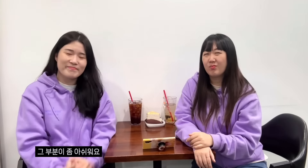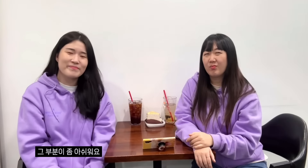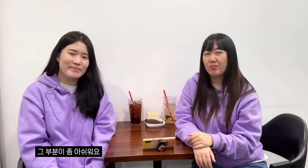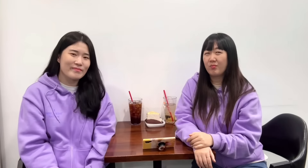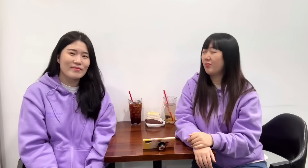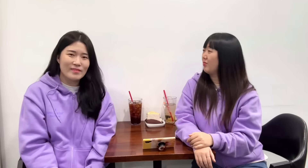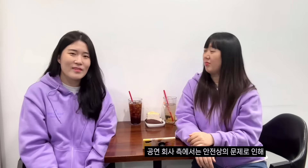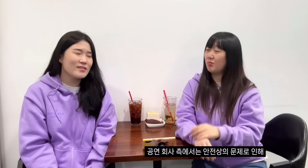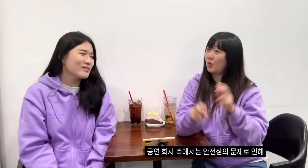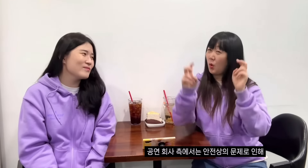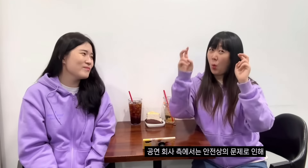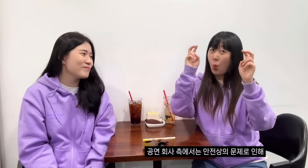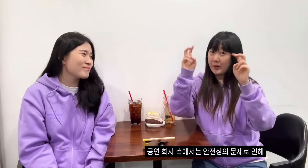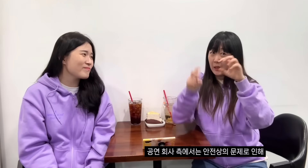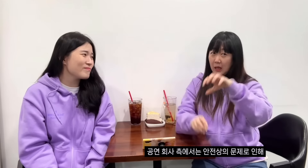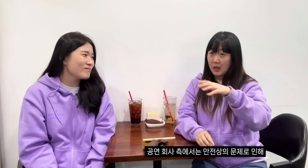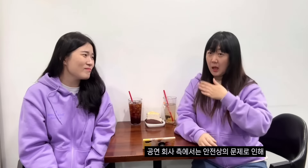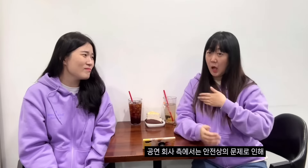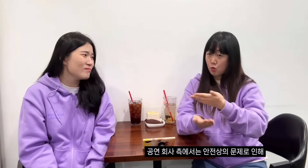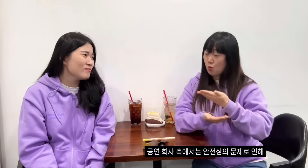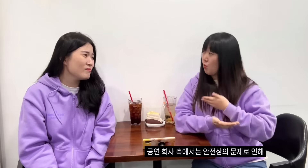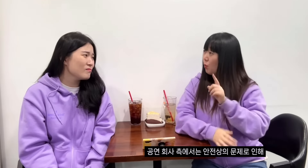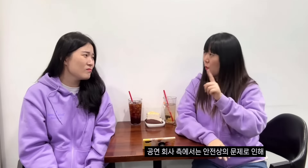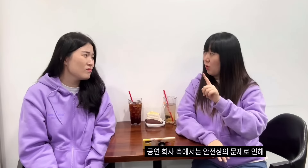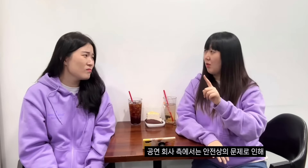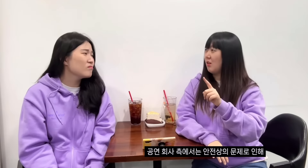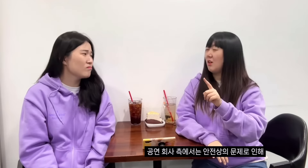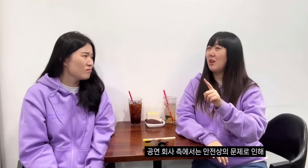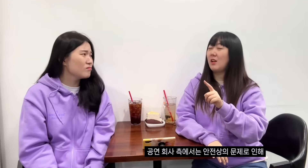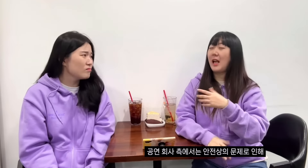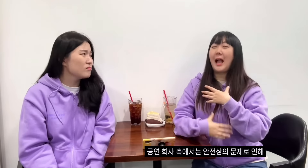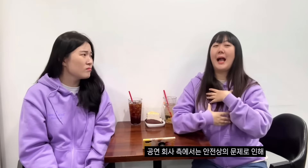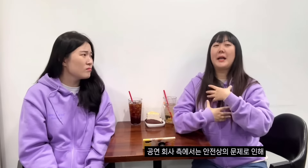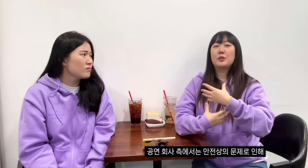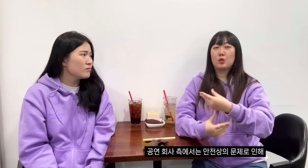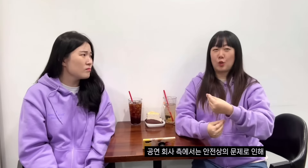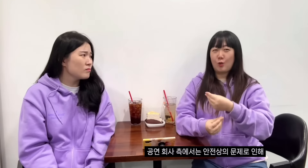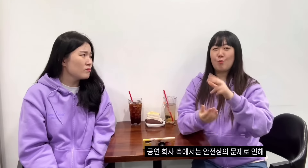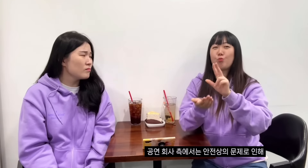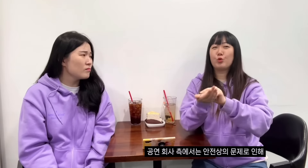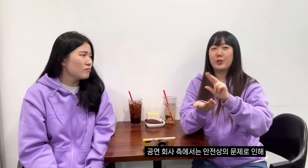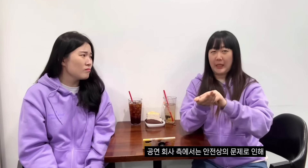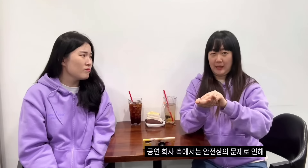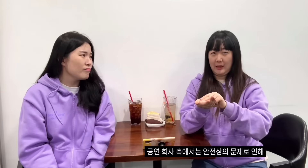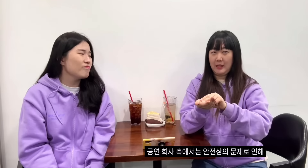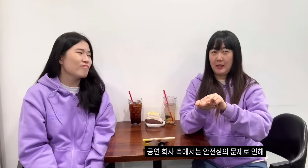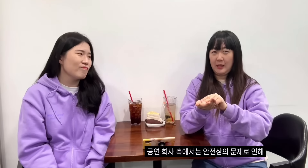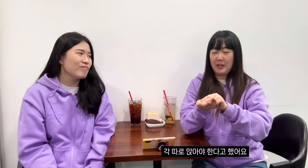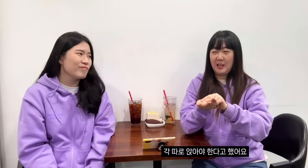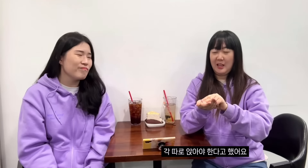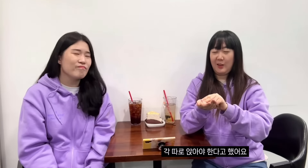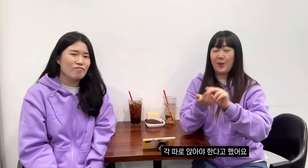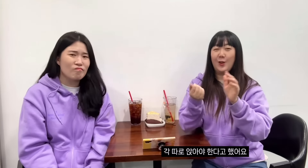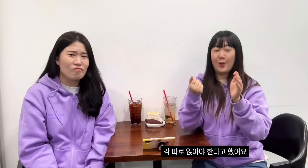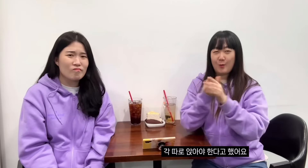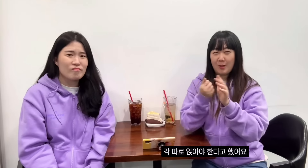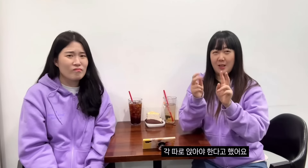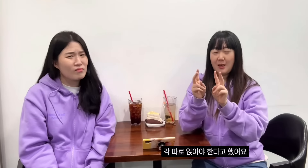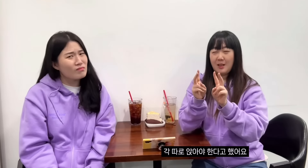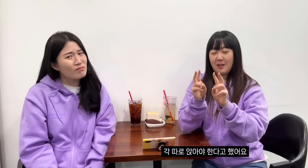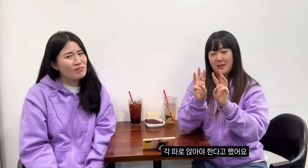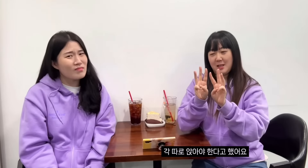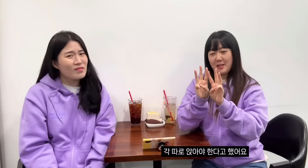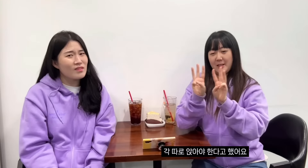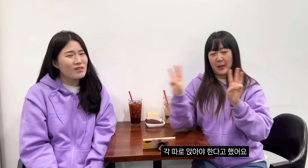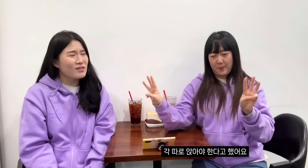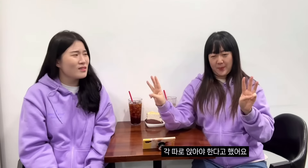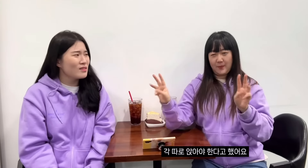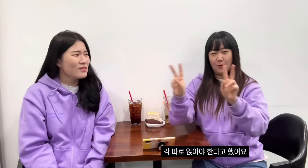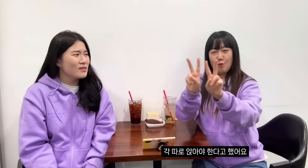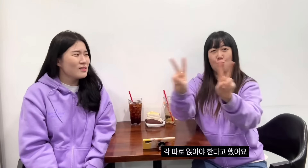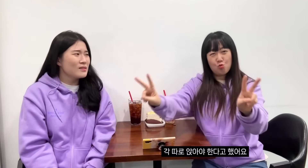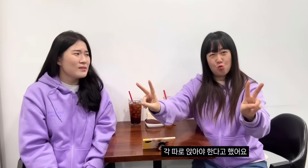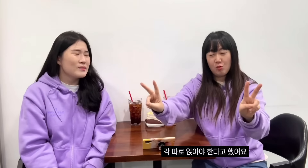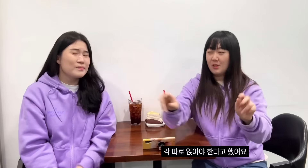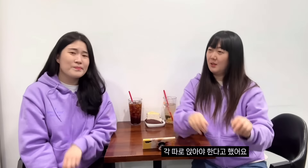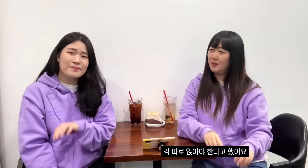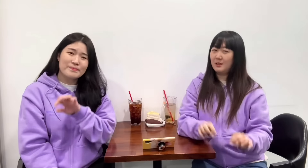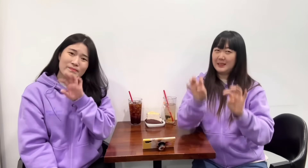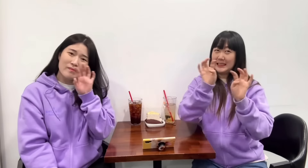The performance company said that we had to sit separately for safety reasons.